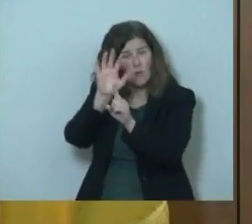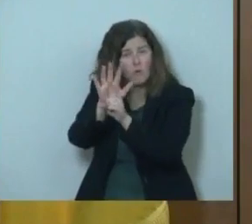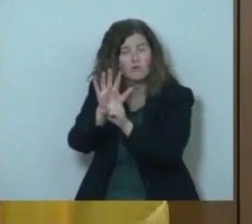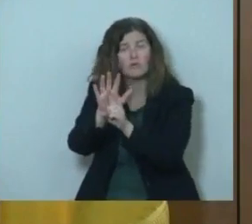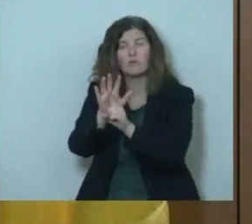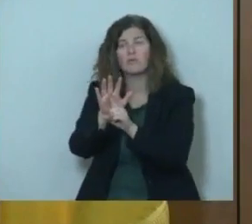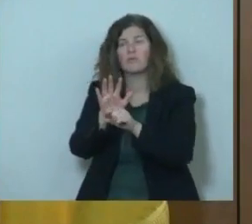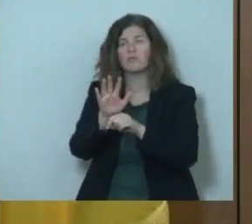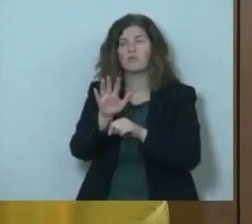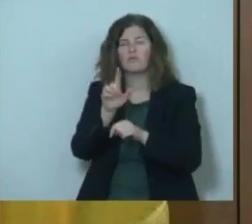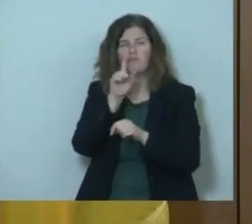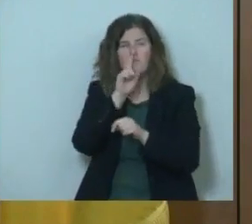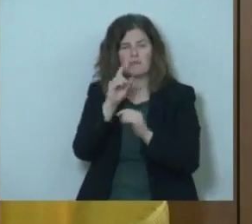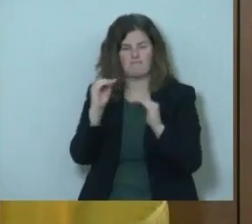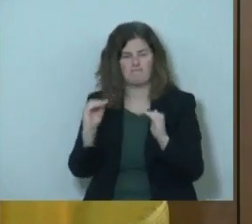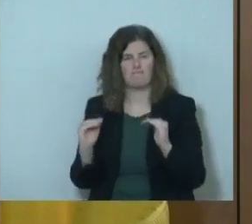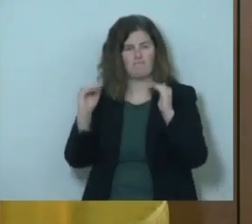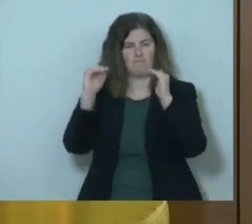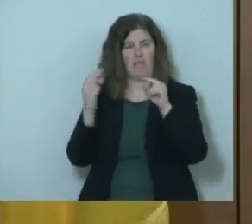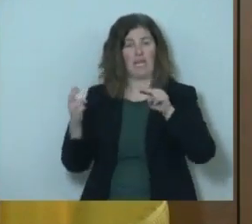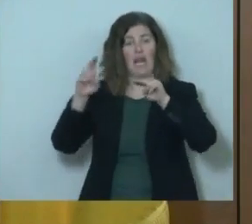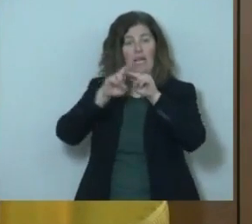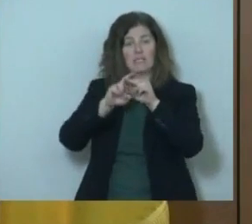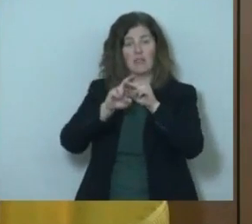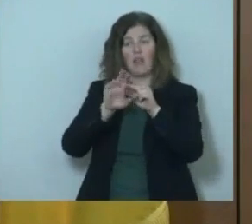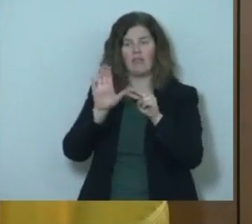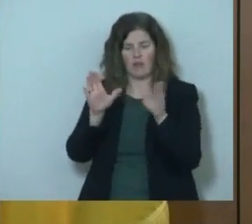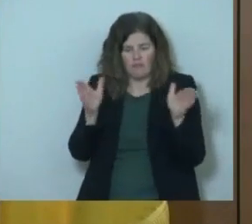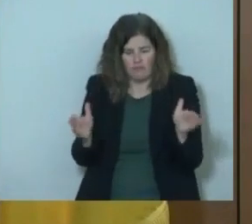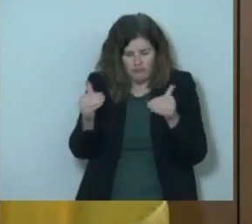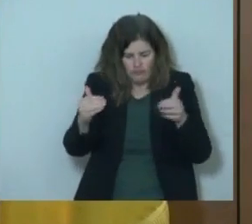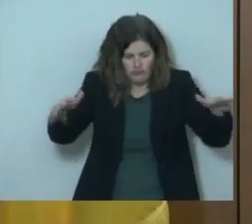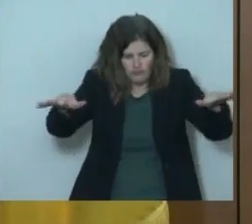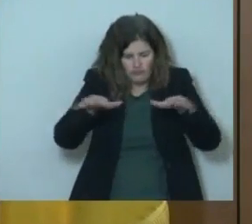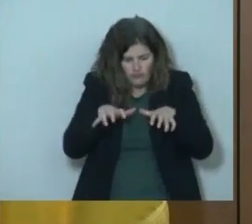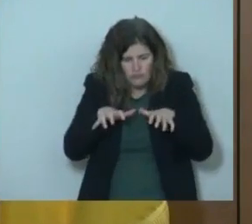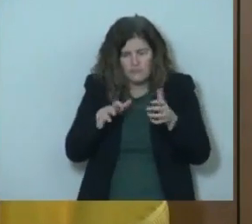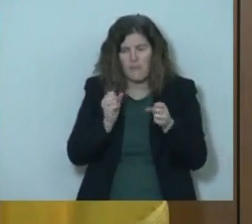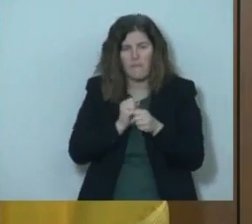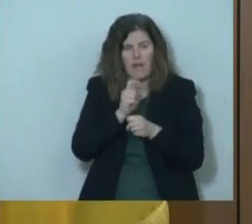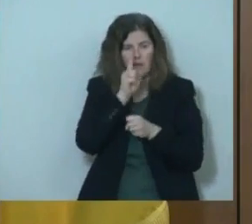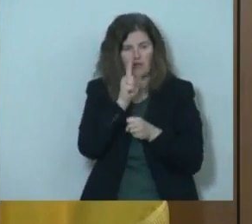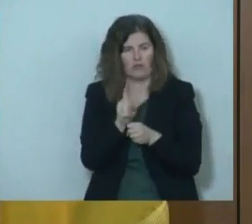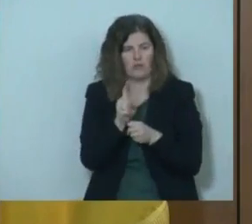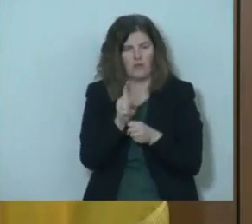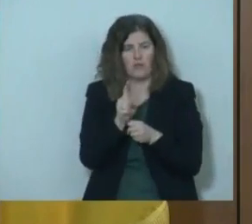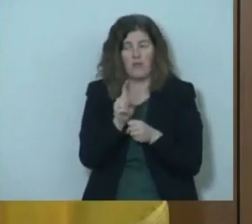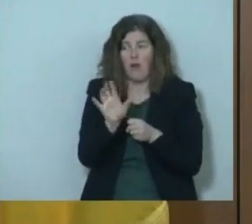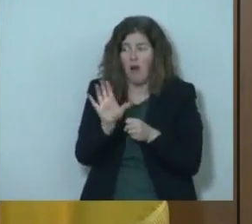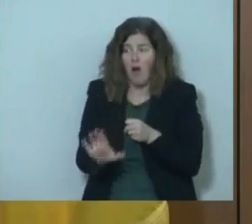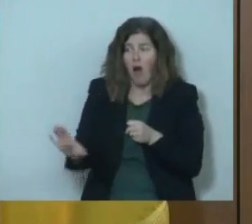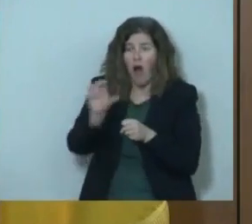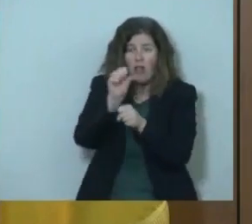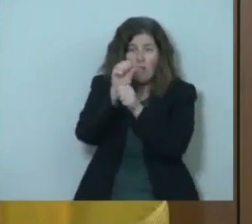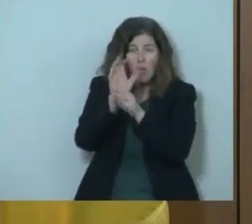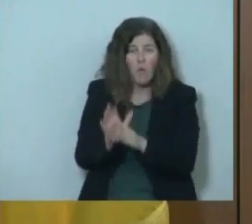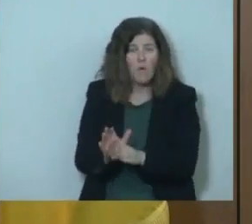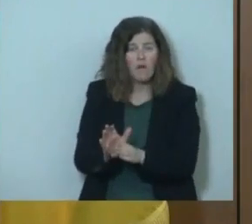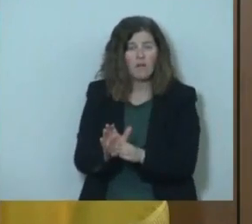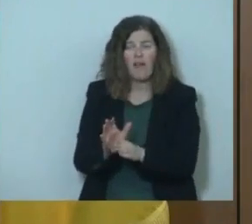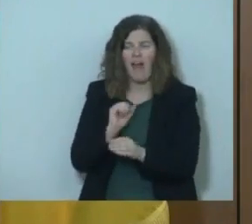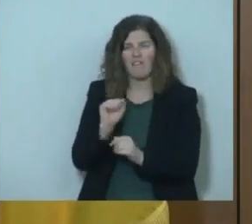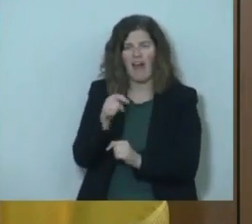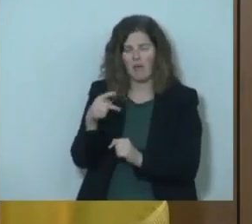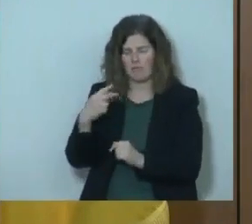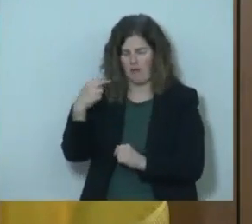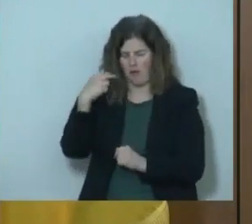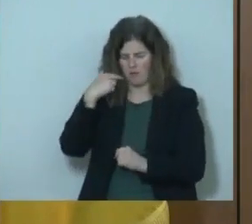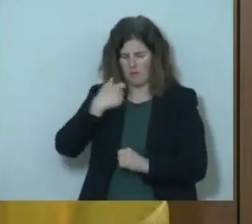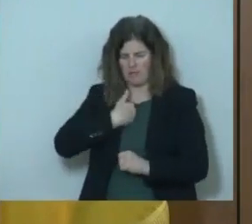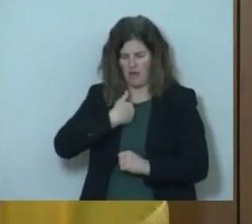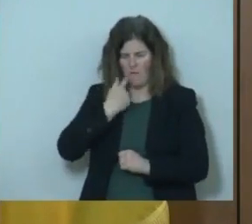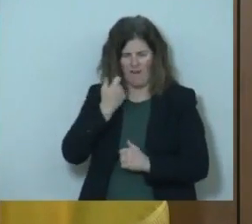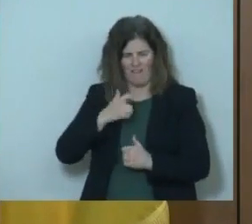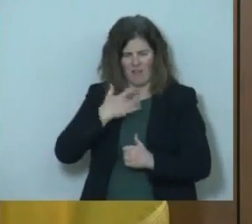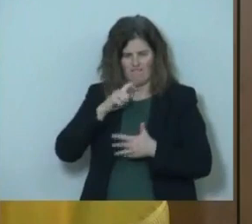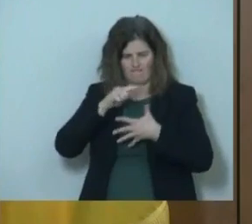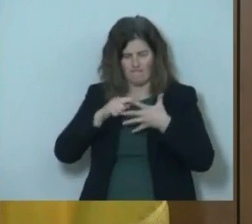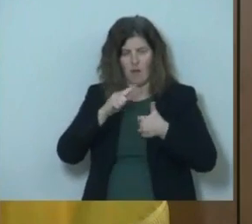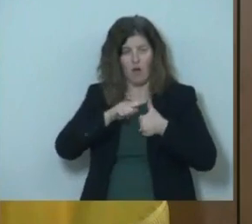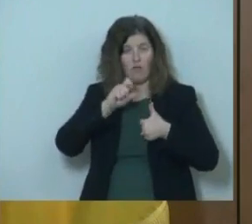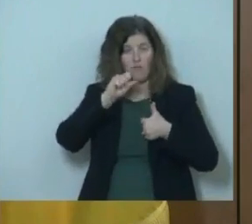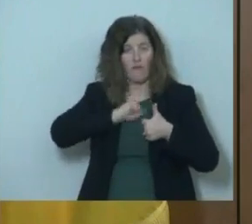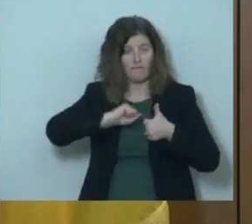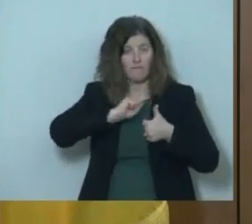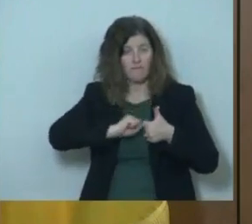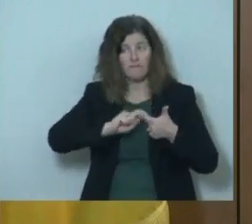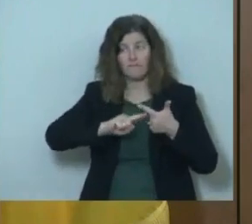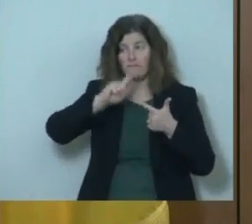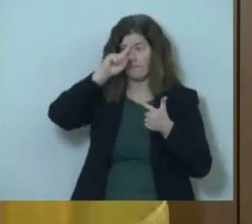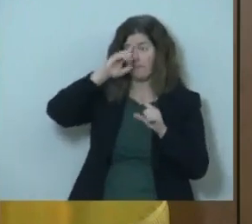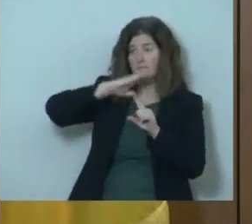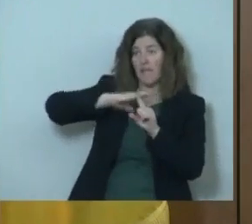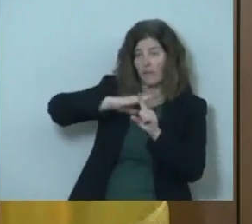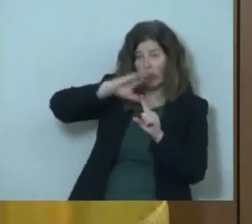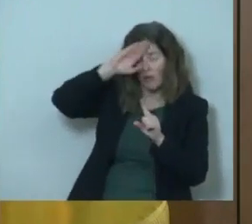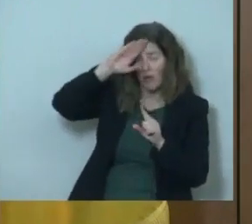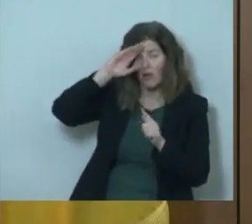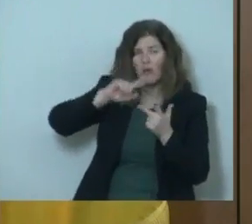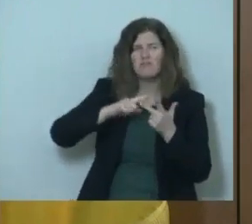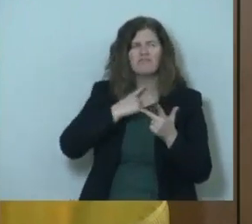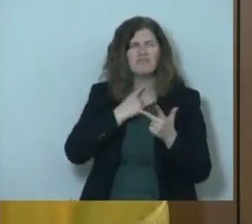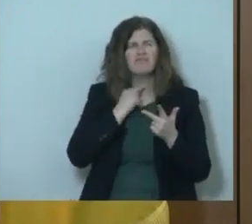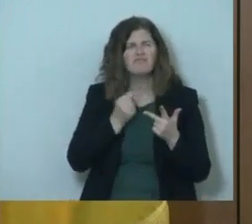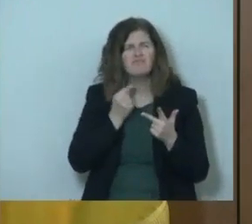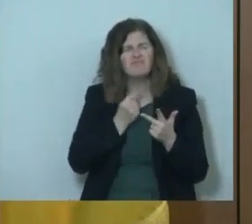THERE ARE HOSPITALS NOW AROUND THE COUNTRY THAT ARE REALLY LIMITING THEIR EXPOSURE AND ENHANCING THEIR CONTAINMENT EFFORTS BY MAKING SURE THAT EVERY EMPLOYEE HAS AN APP WHERE